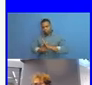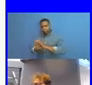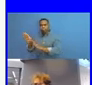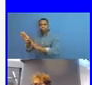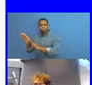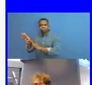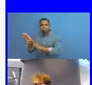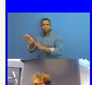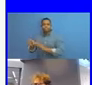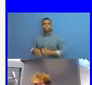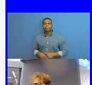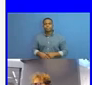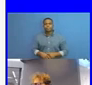As I said, you can download it and find it